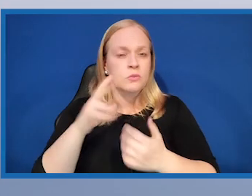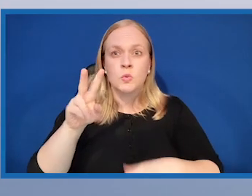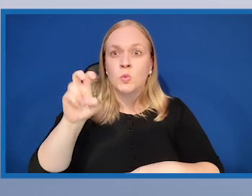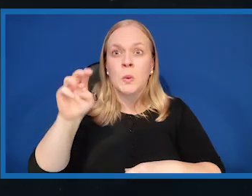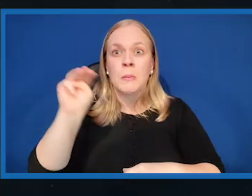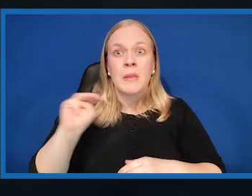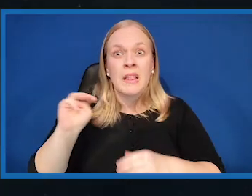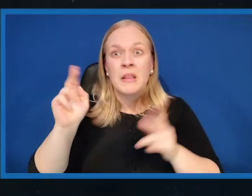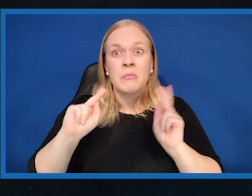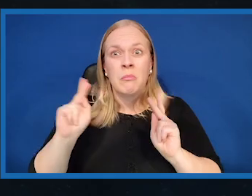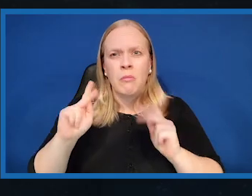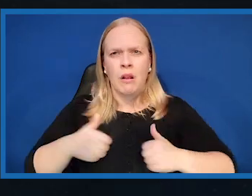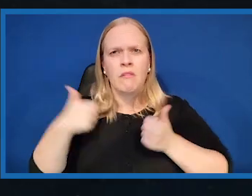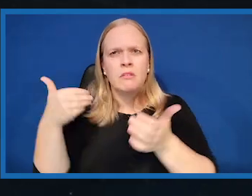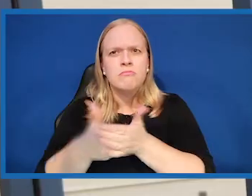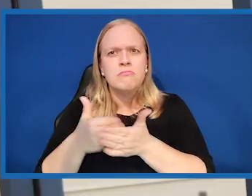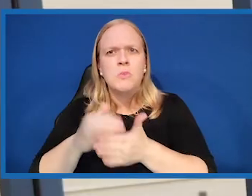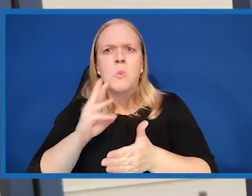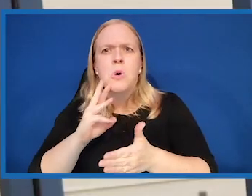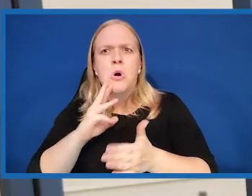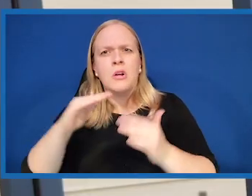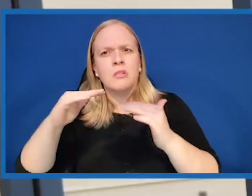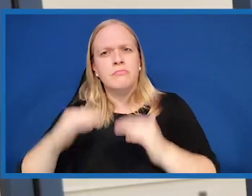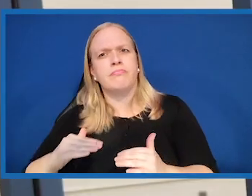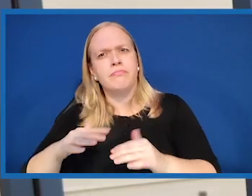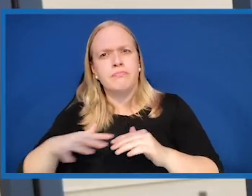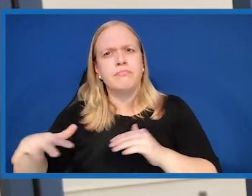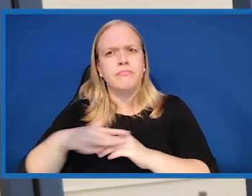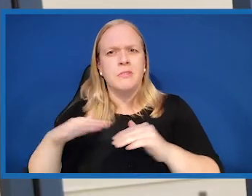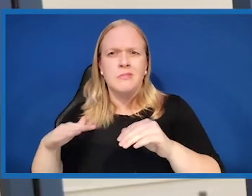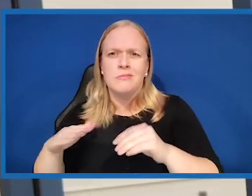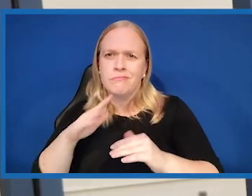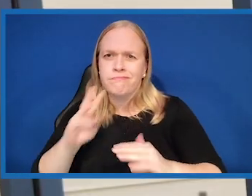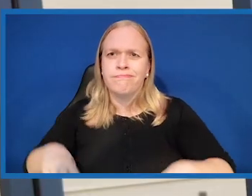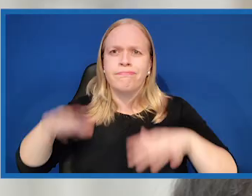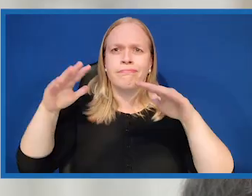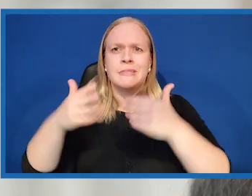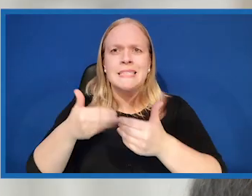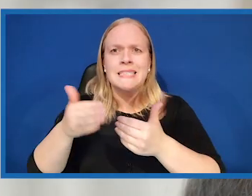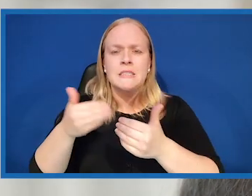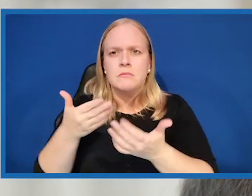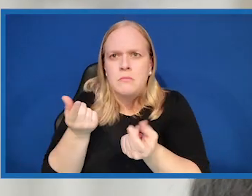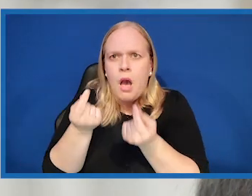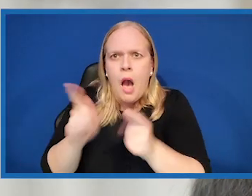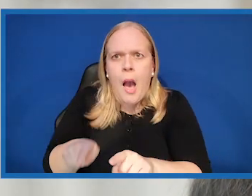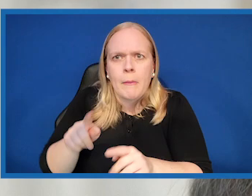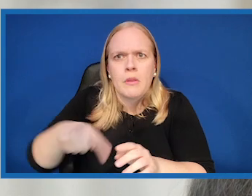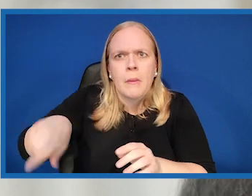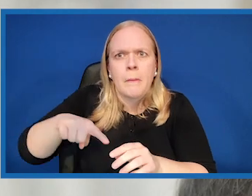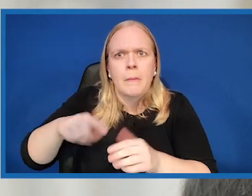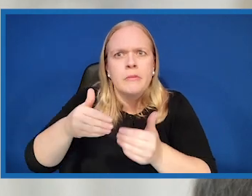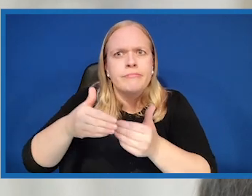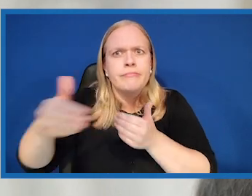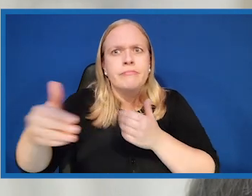ALL ACROSS THE GLOBE? MY NAME IS PARAG VAZE, AND I DO ANYTHING AND EVERYTHING THAT'S NEEDED TO